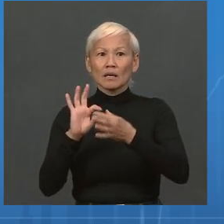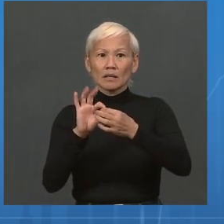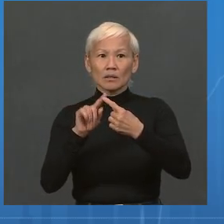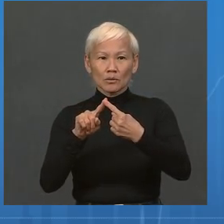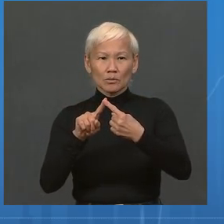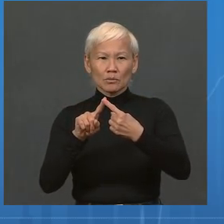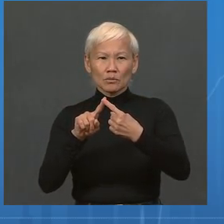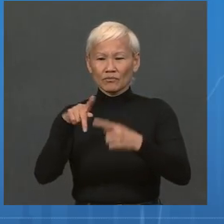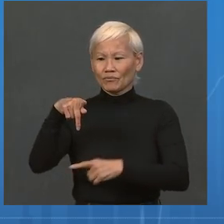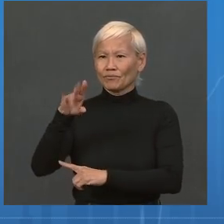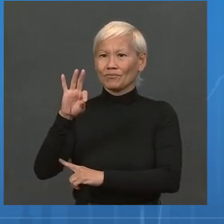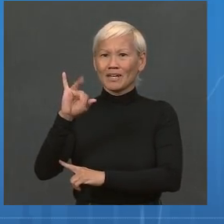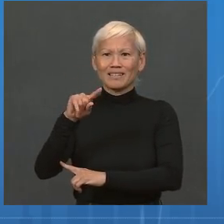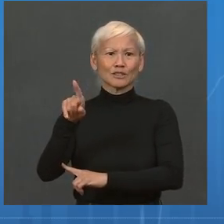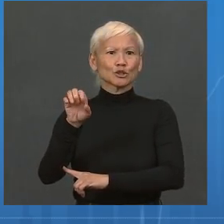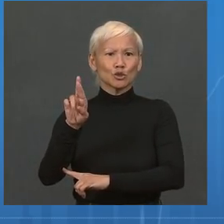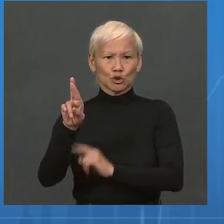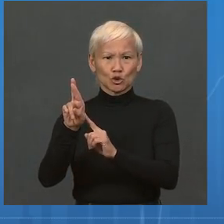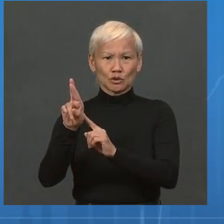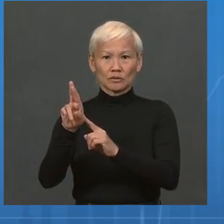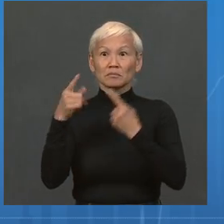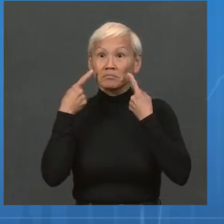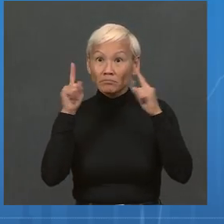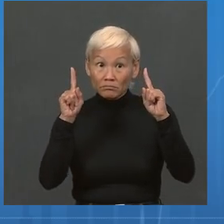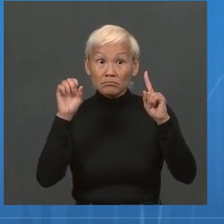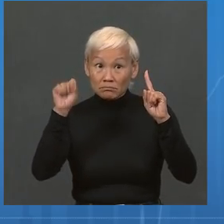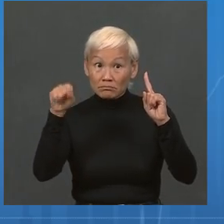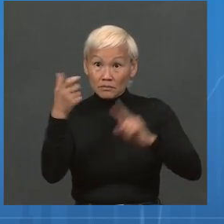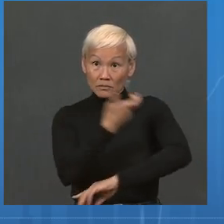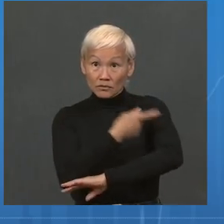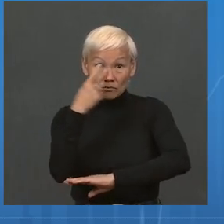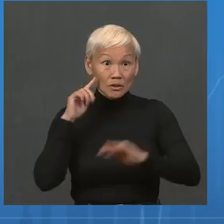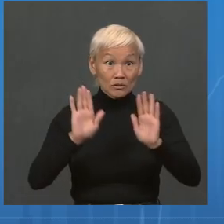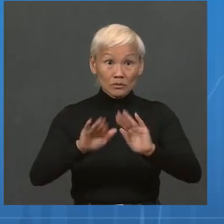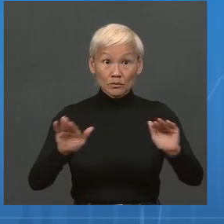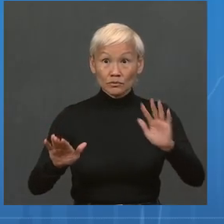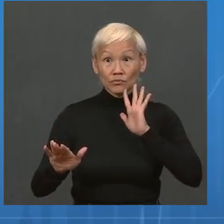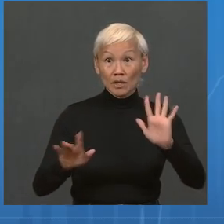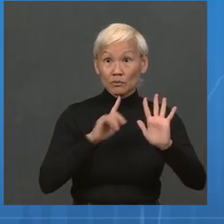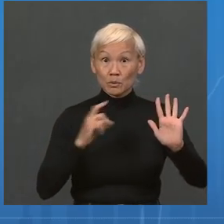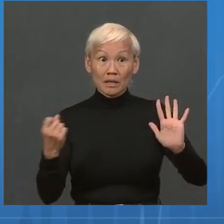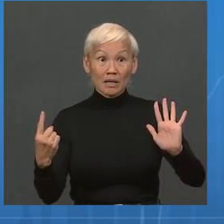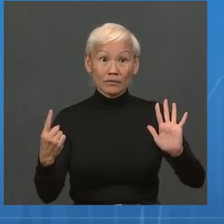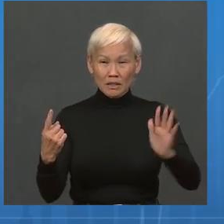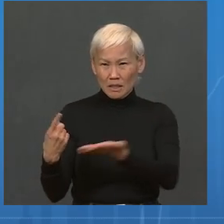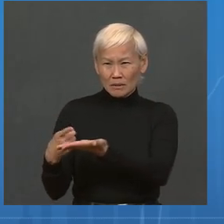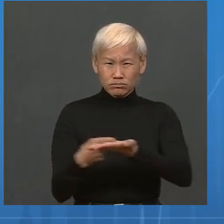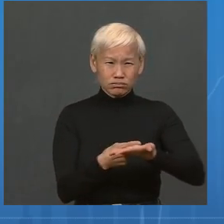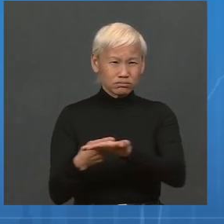of COVID-19 vaccination in children 5 to 11. The committee also discussed in detail